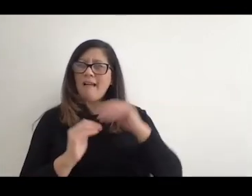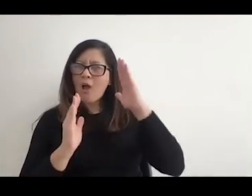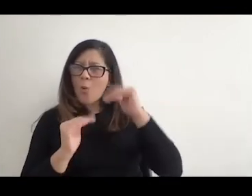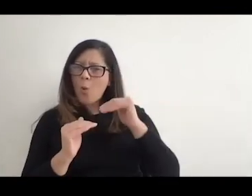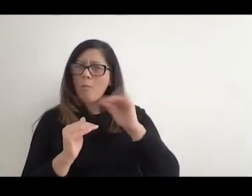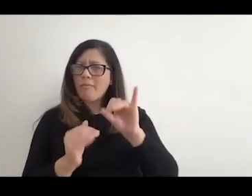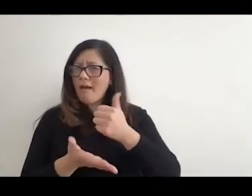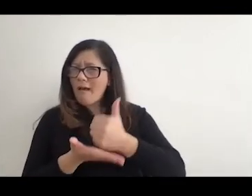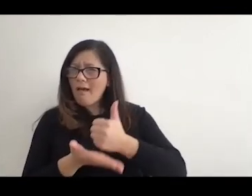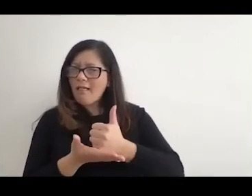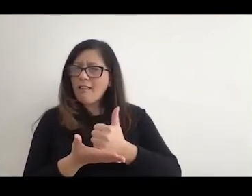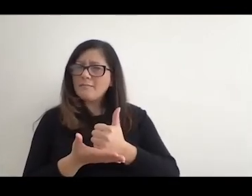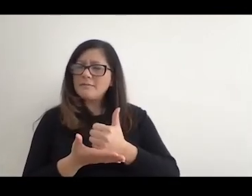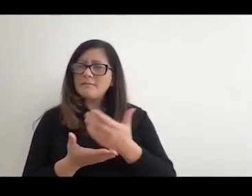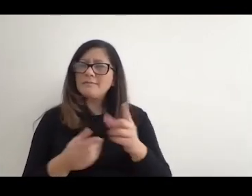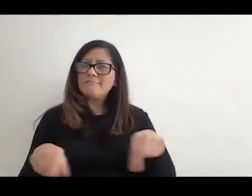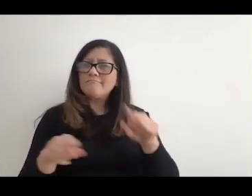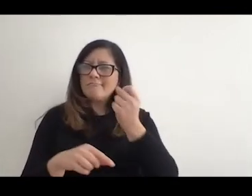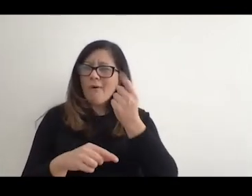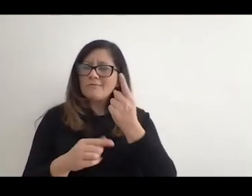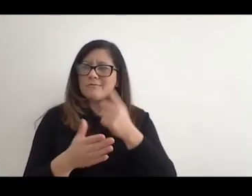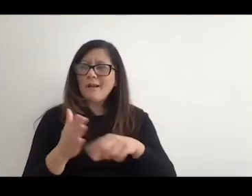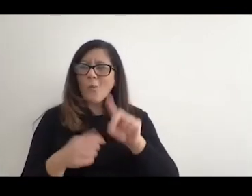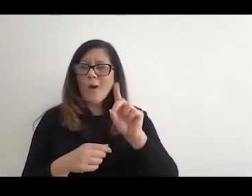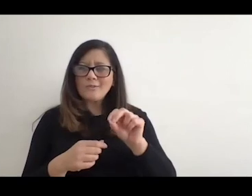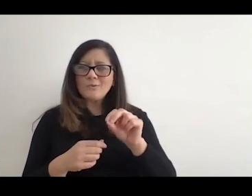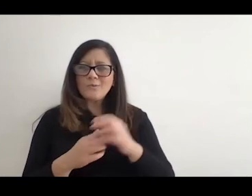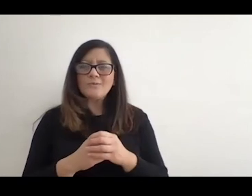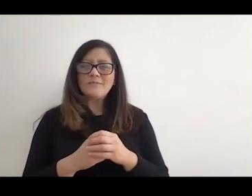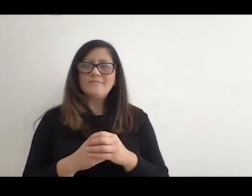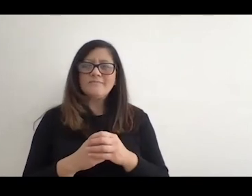I do as a stylus for people with disabilities in determining body